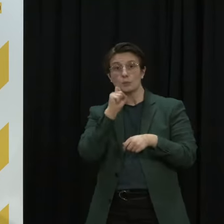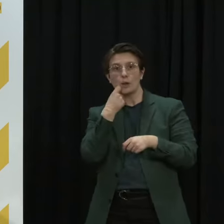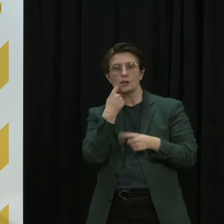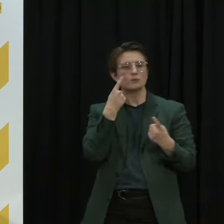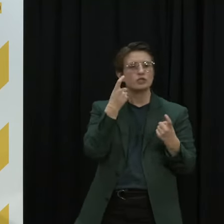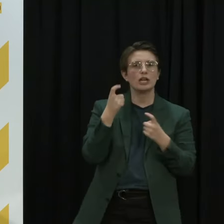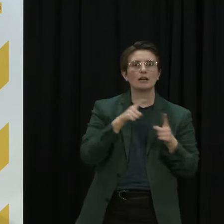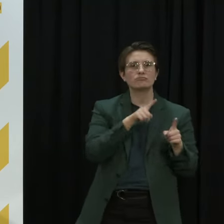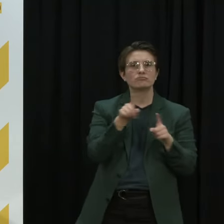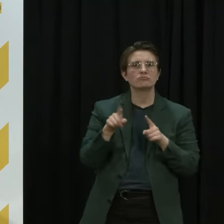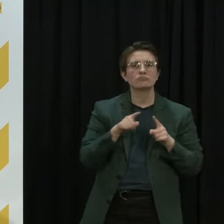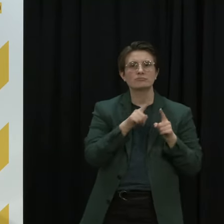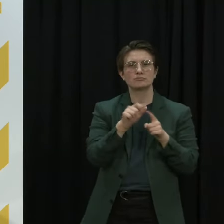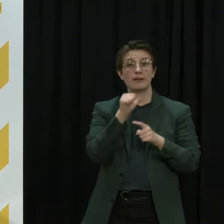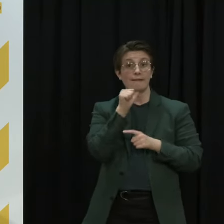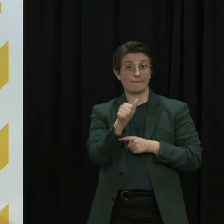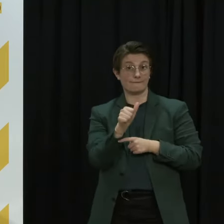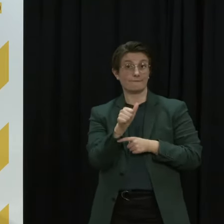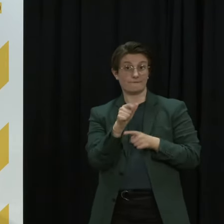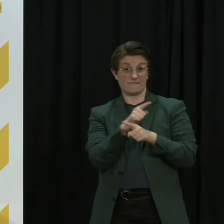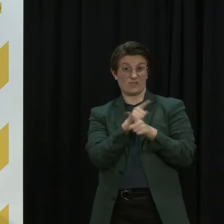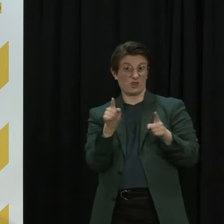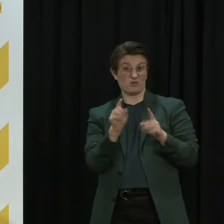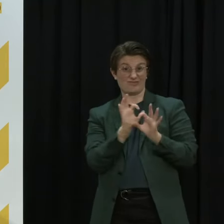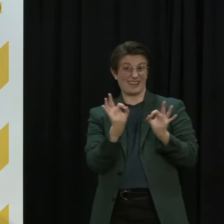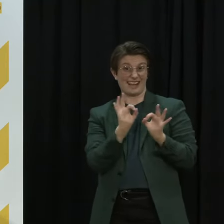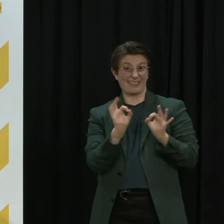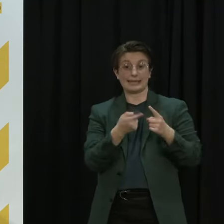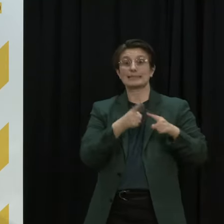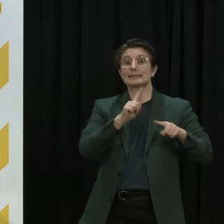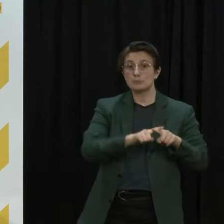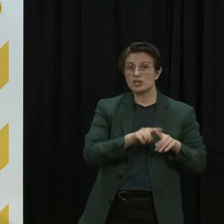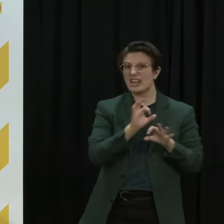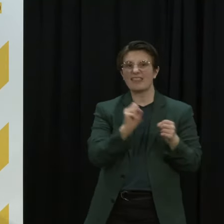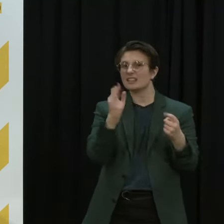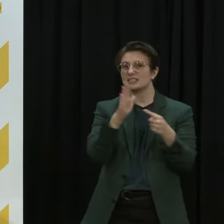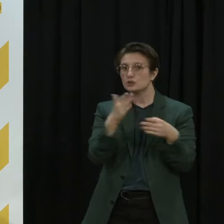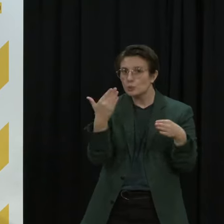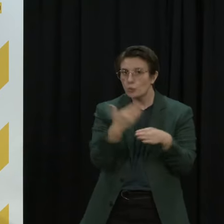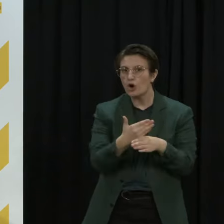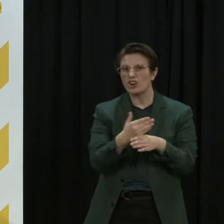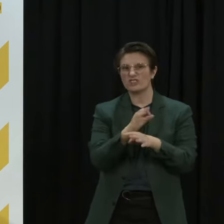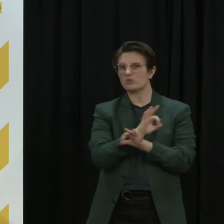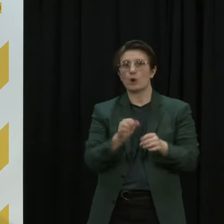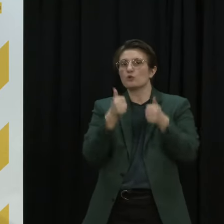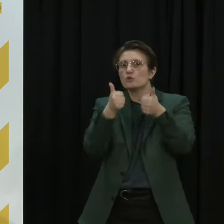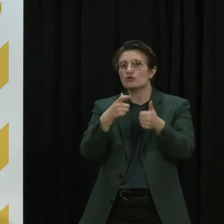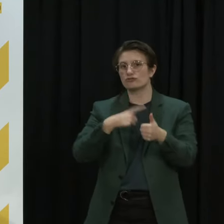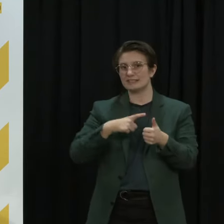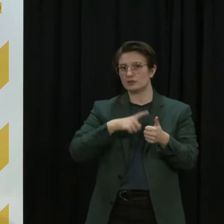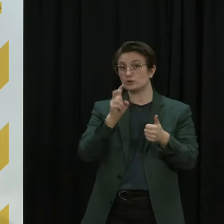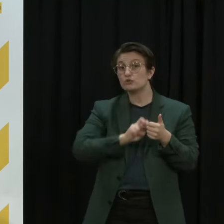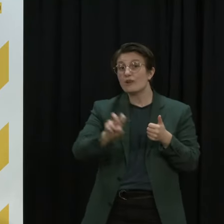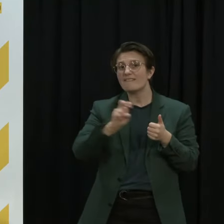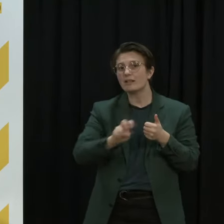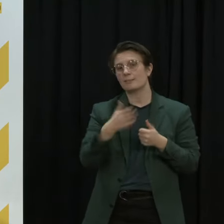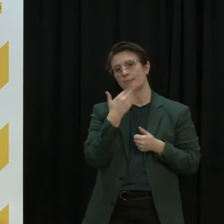the area and so we will be asking people to comply with the restrictions in place. We are asking people to carry evidence of why they need to